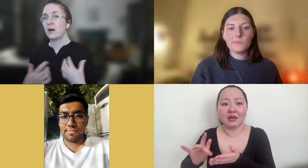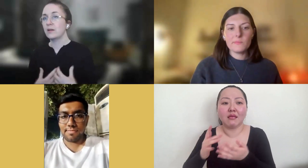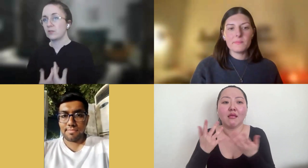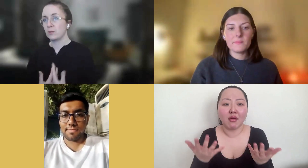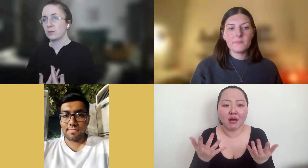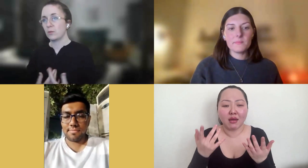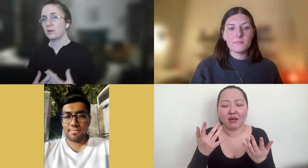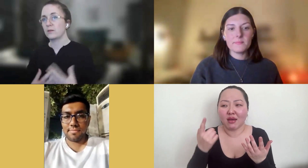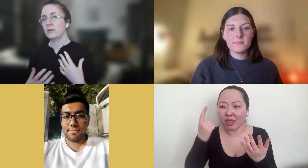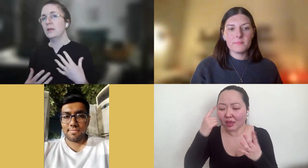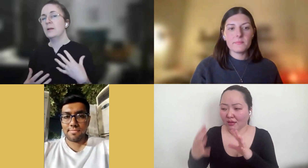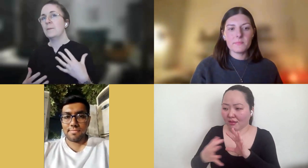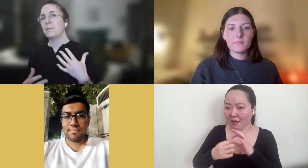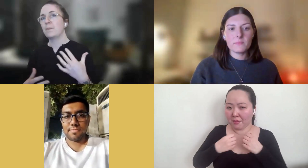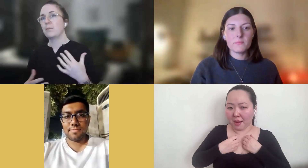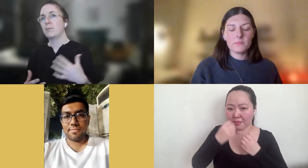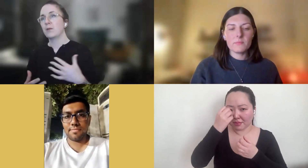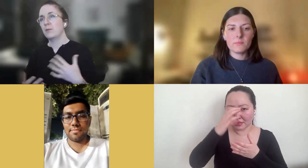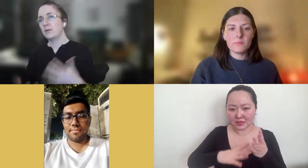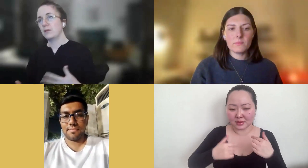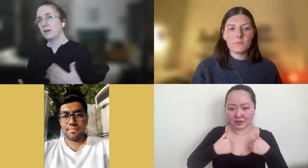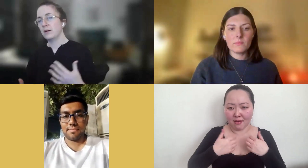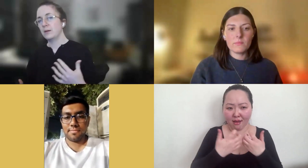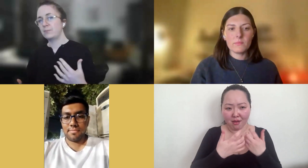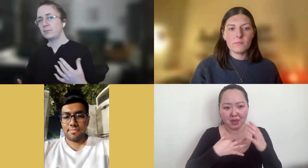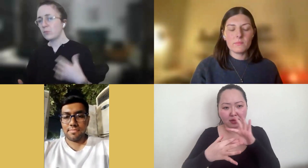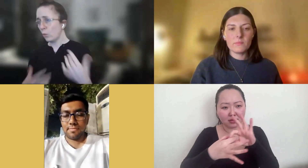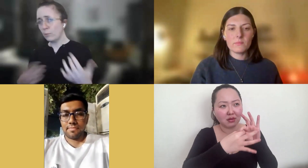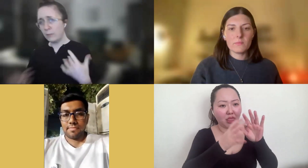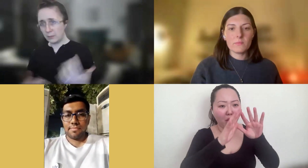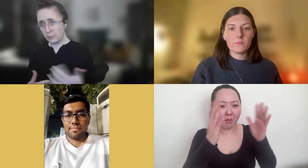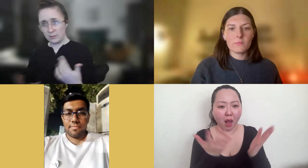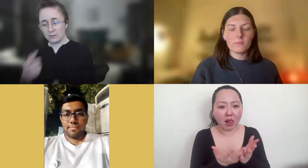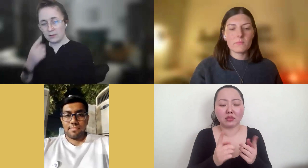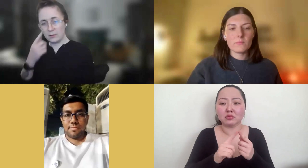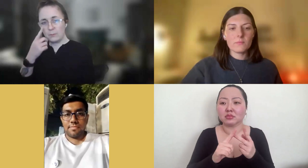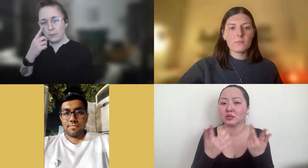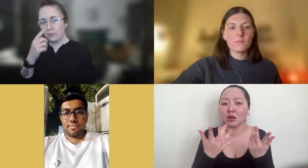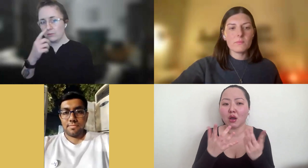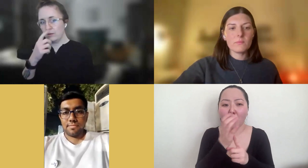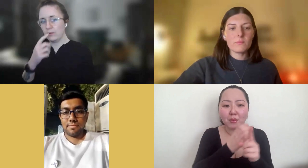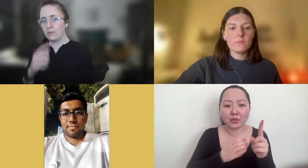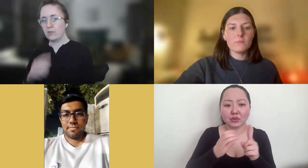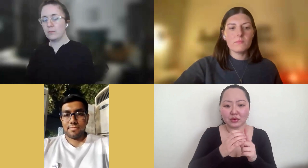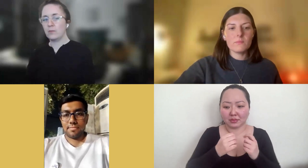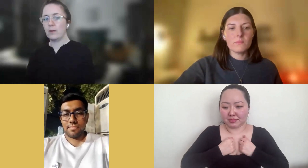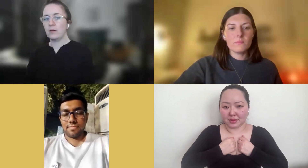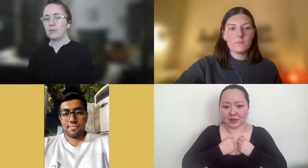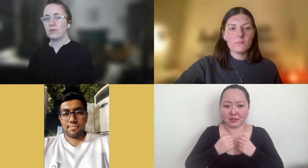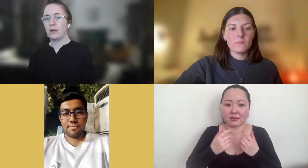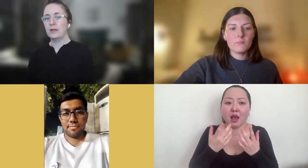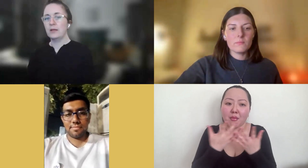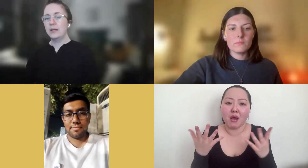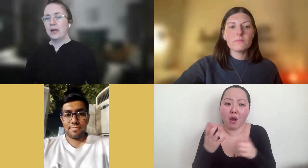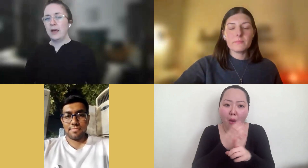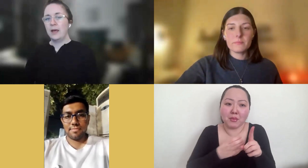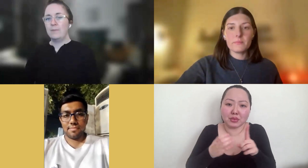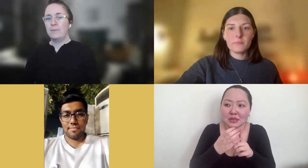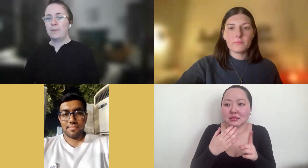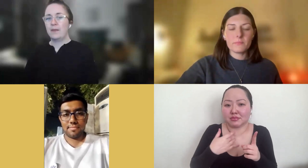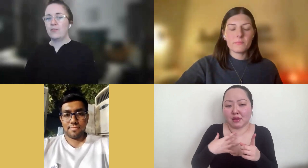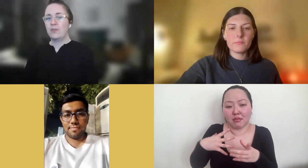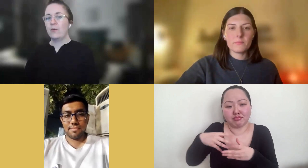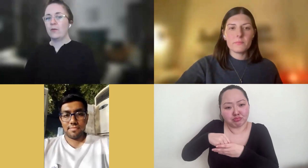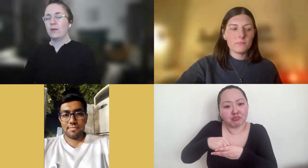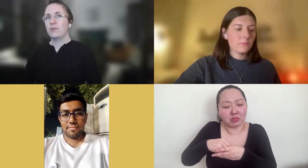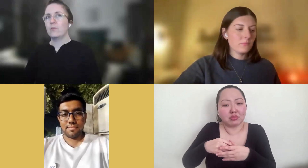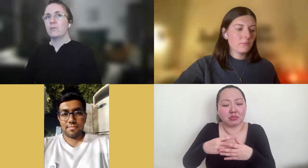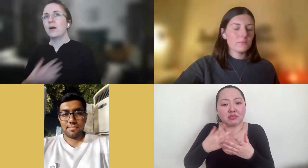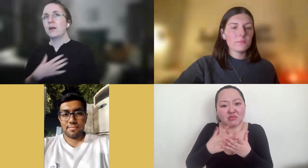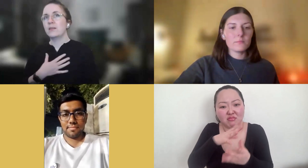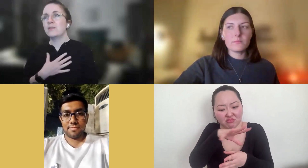the way I interact with the world and the many communities I belong to, as part of that. So my